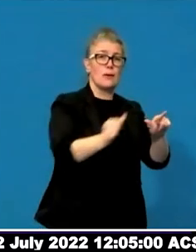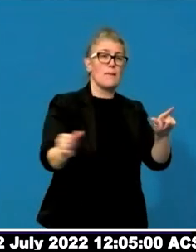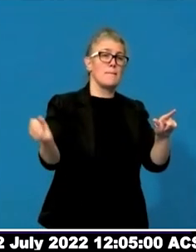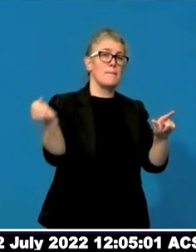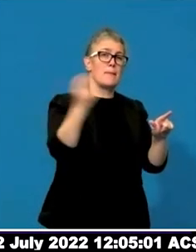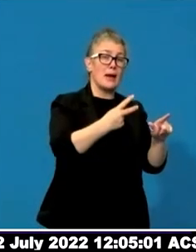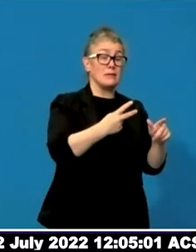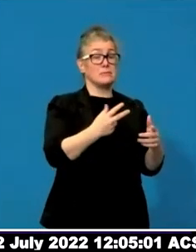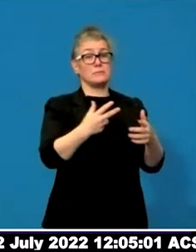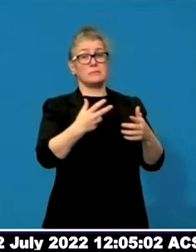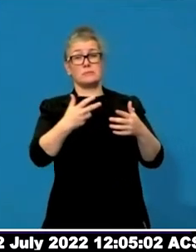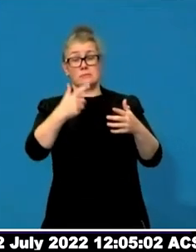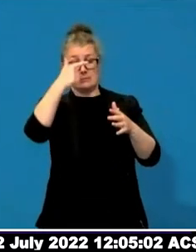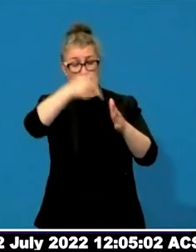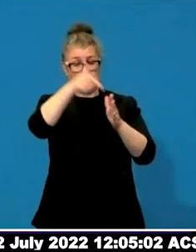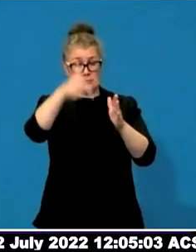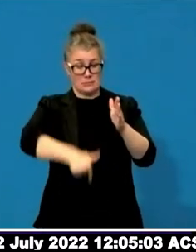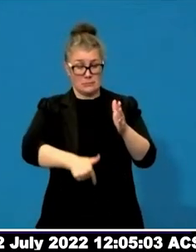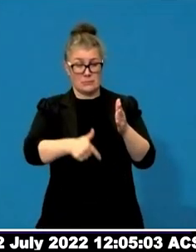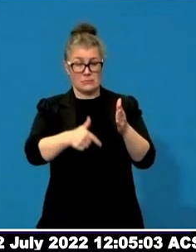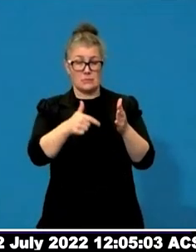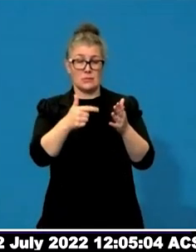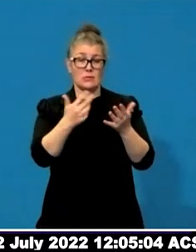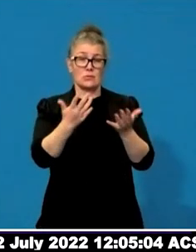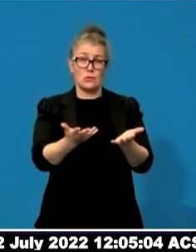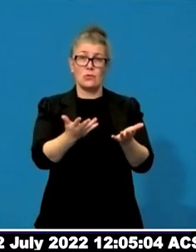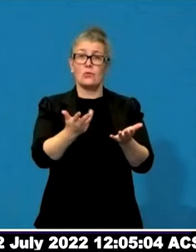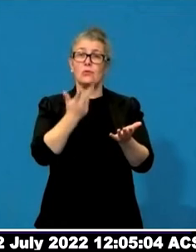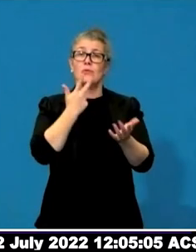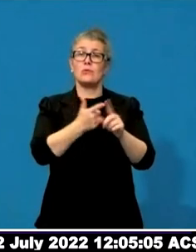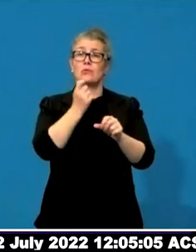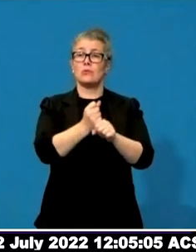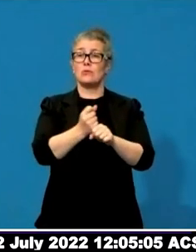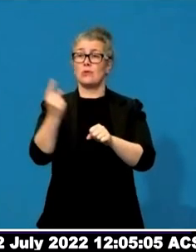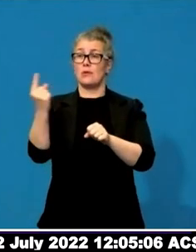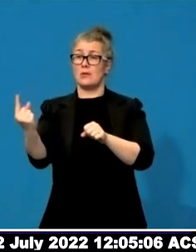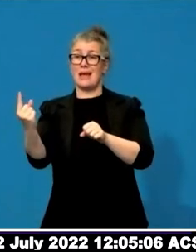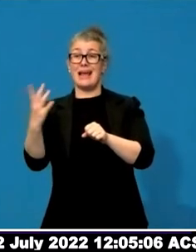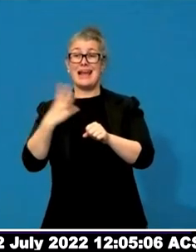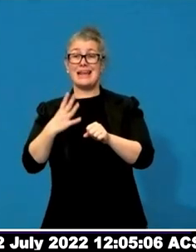So if someone requires two people to lift them, you know,